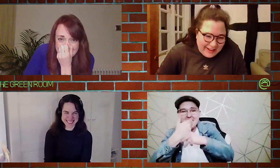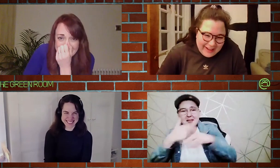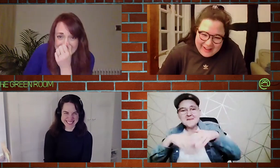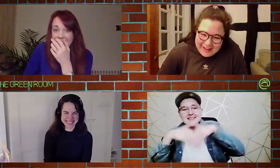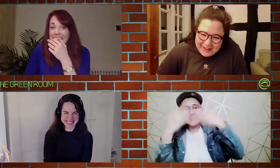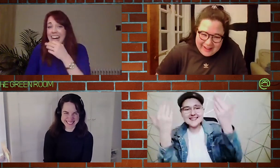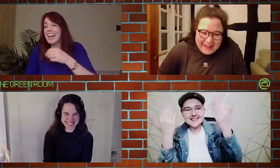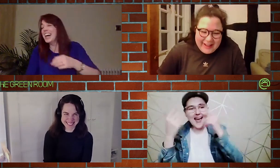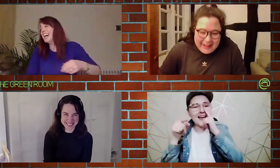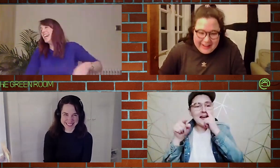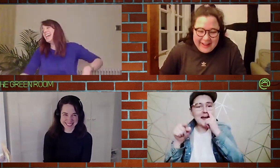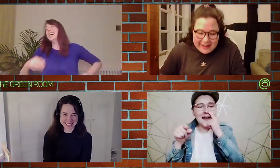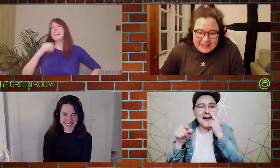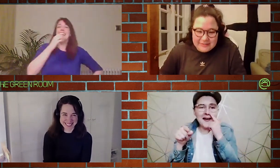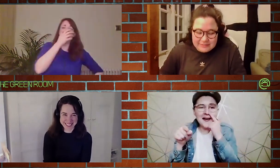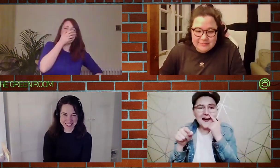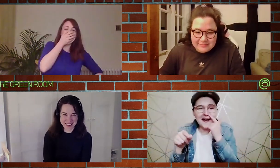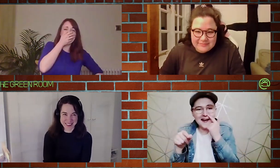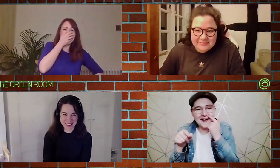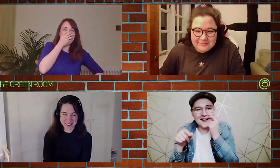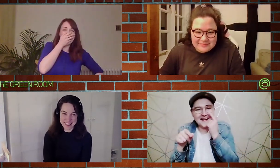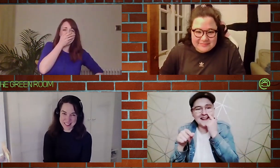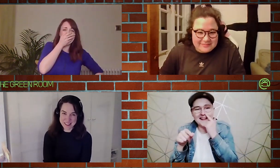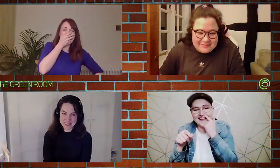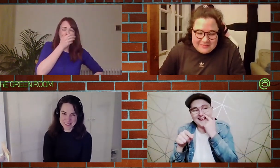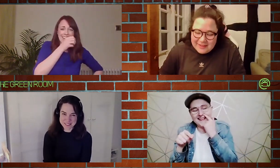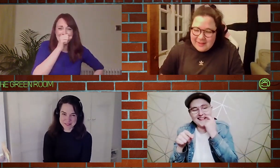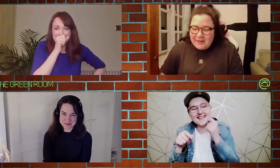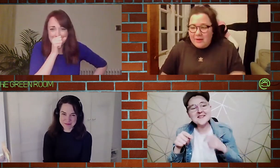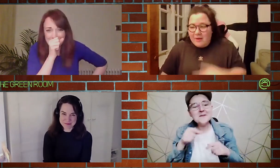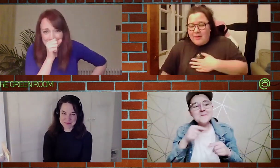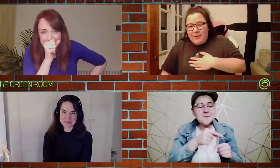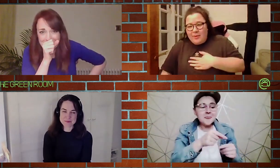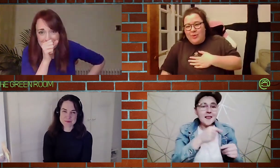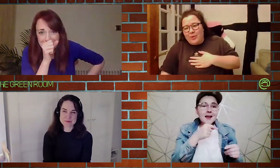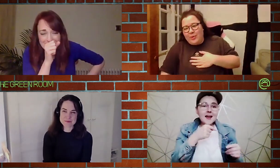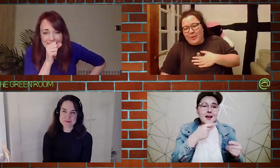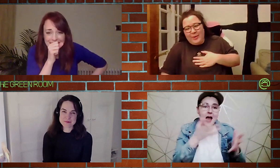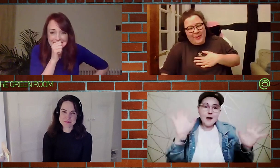laugh about this. But by the time we got to the filming day